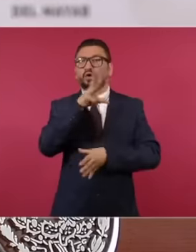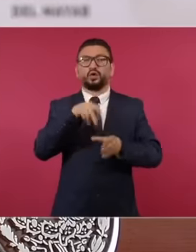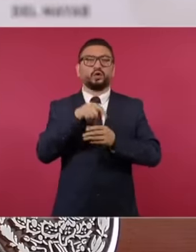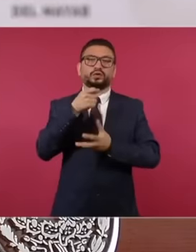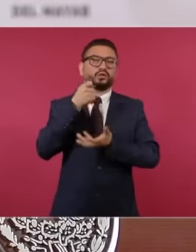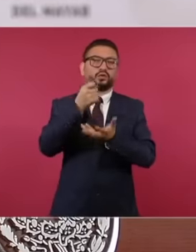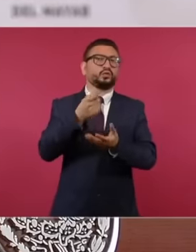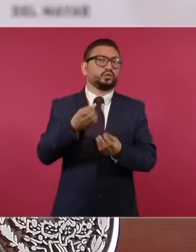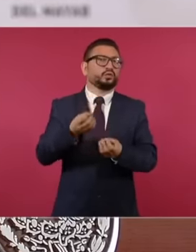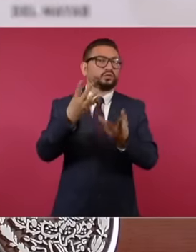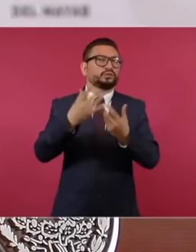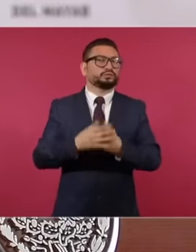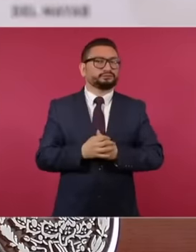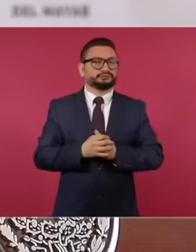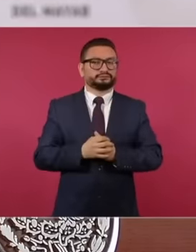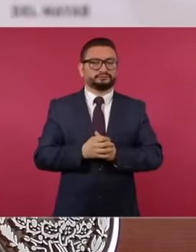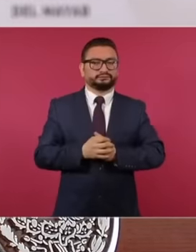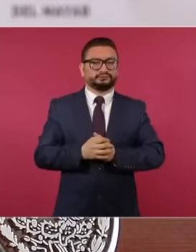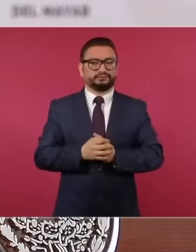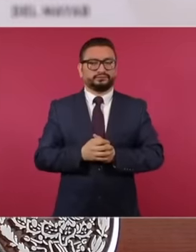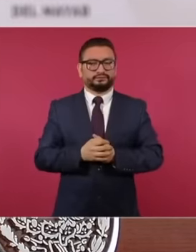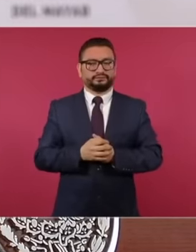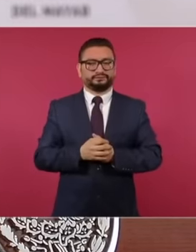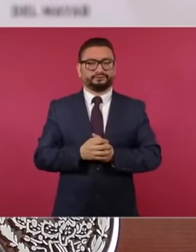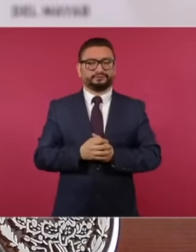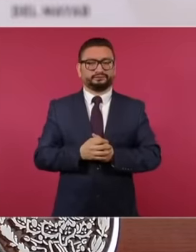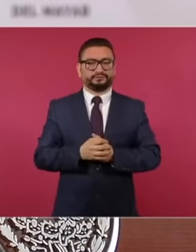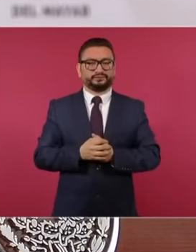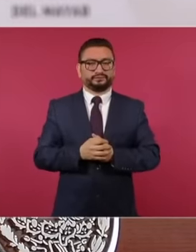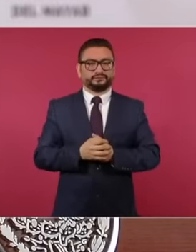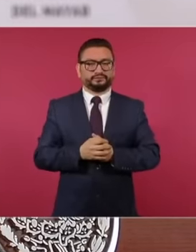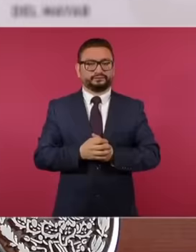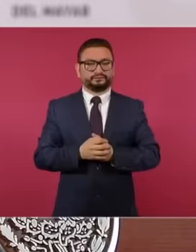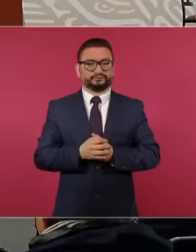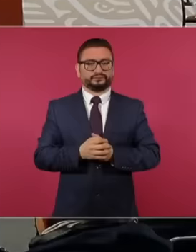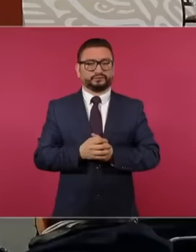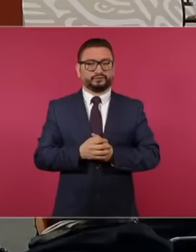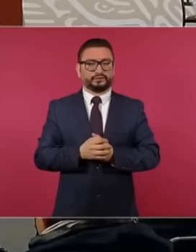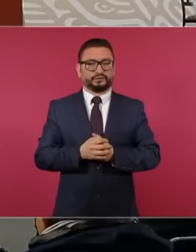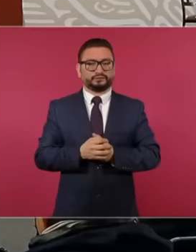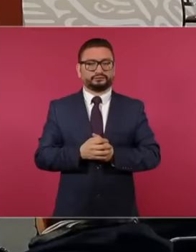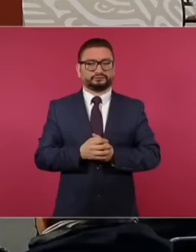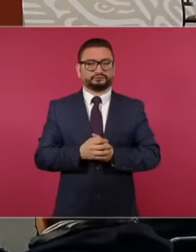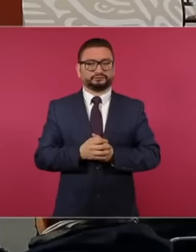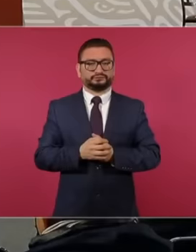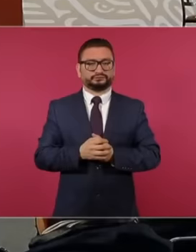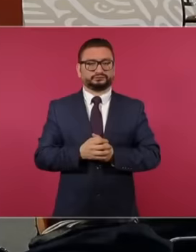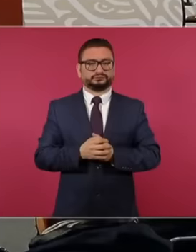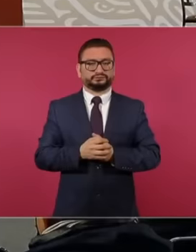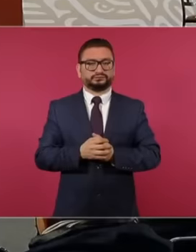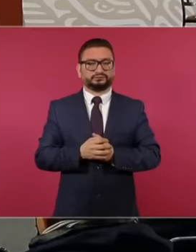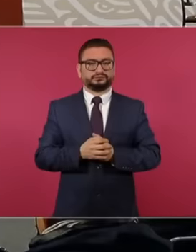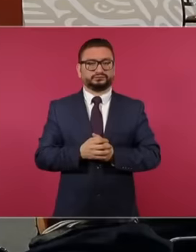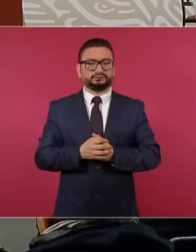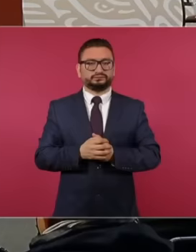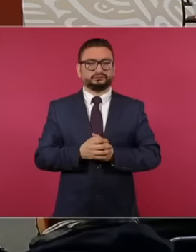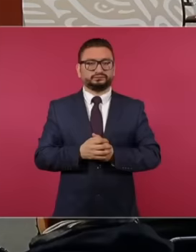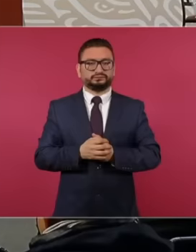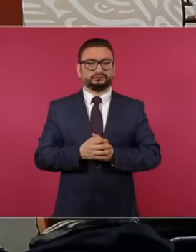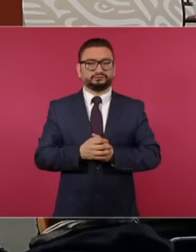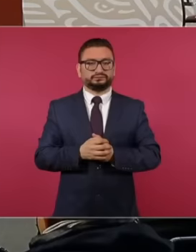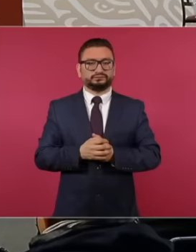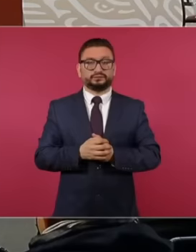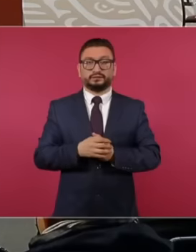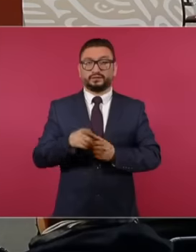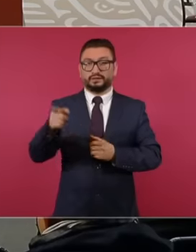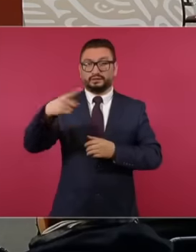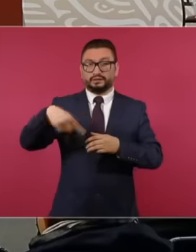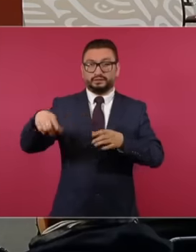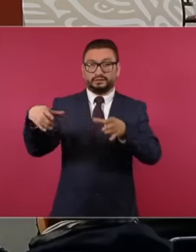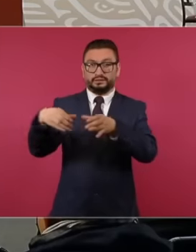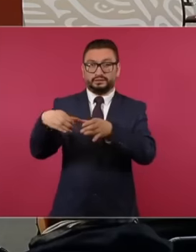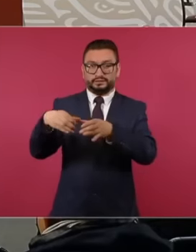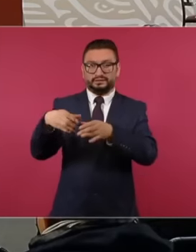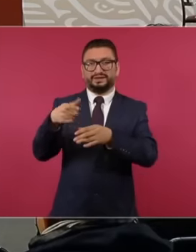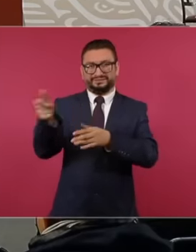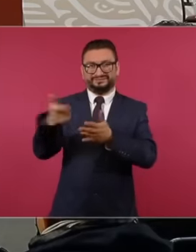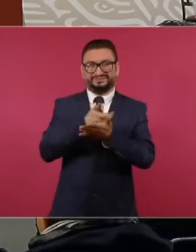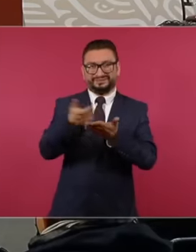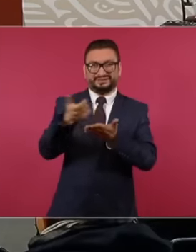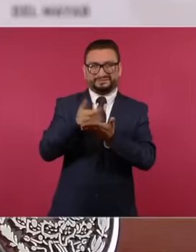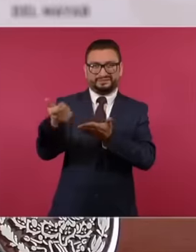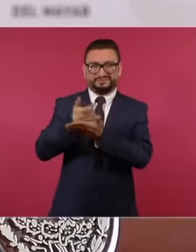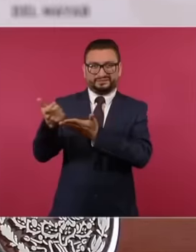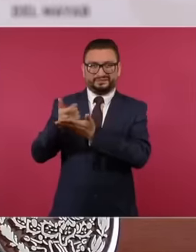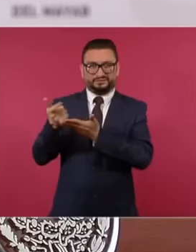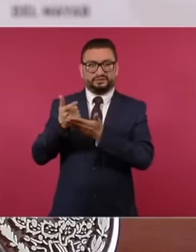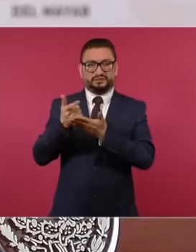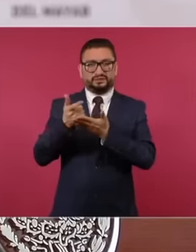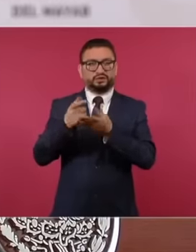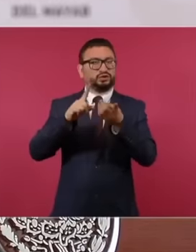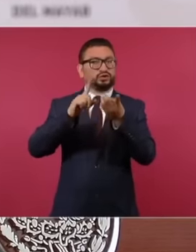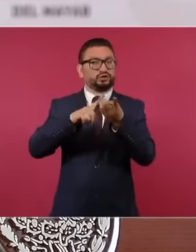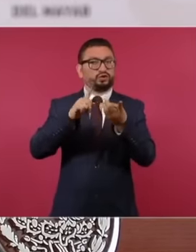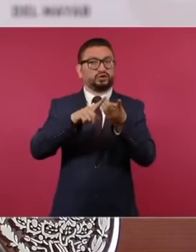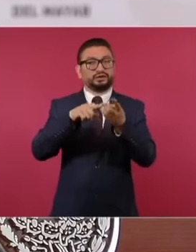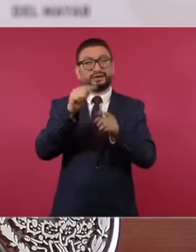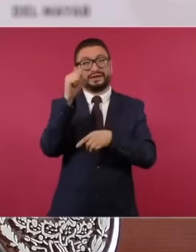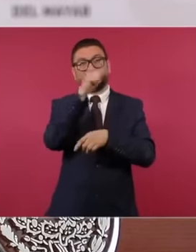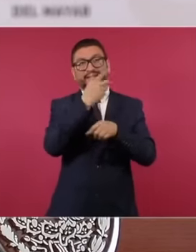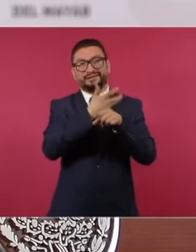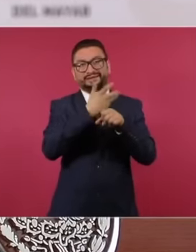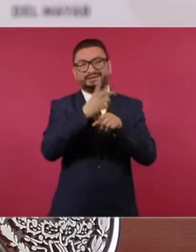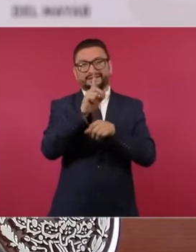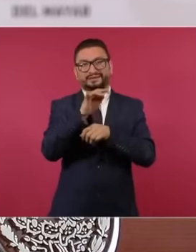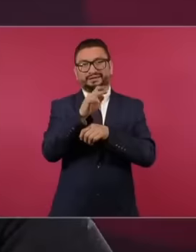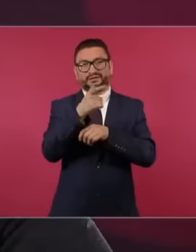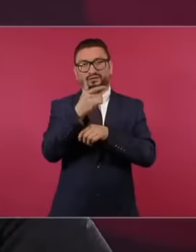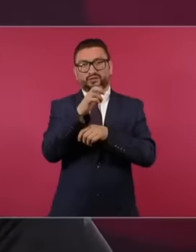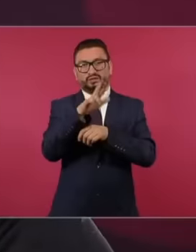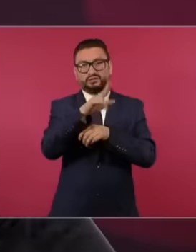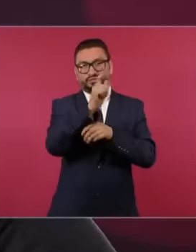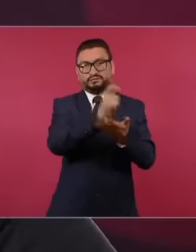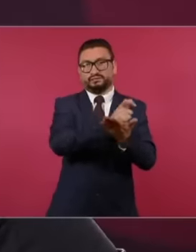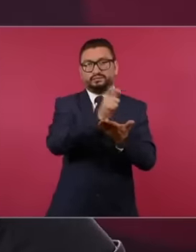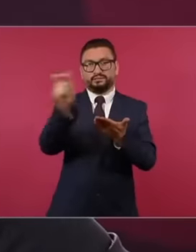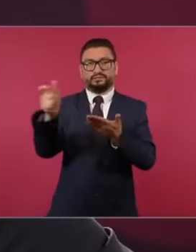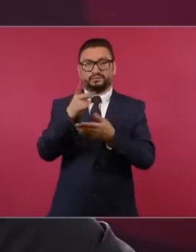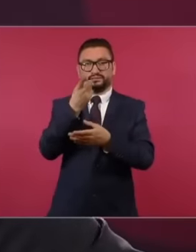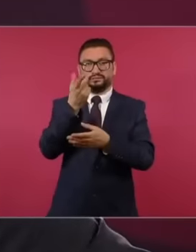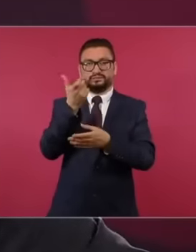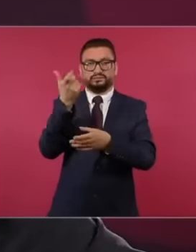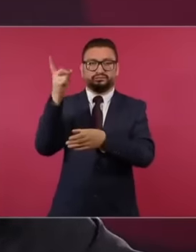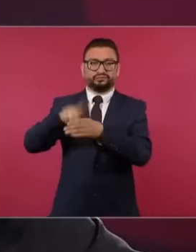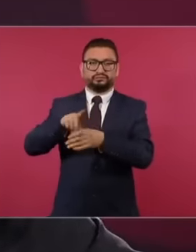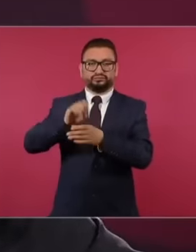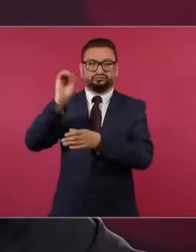this of what the collaborators who are paid from the deler account have received V